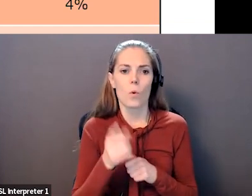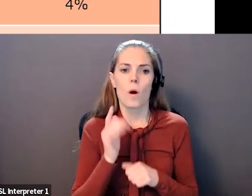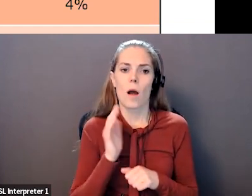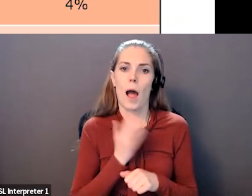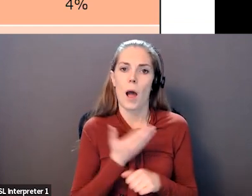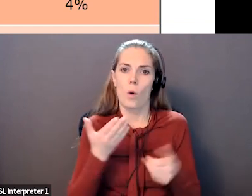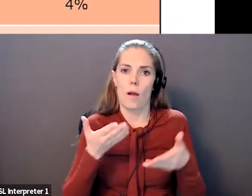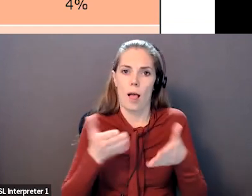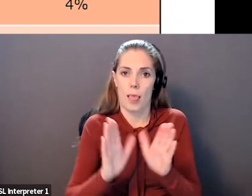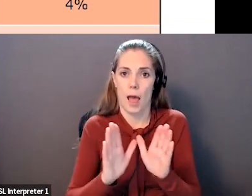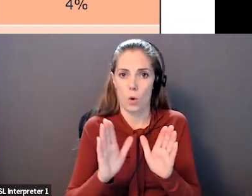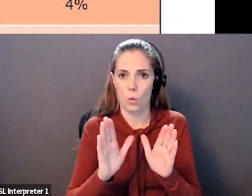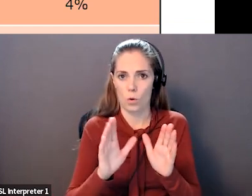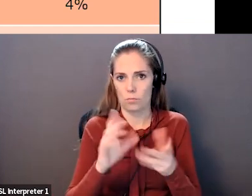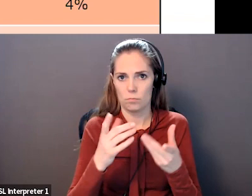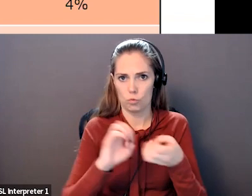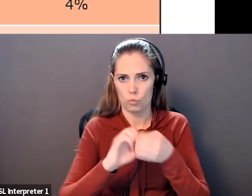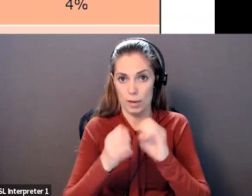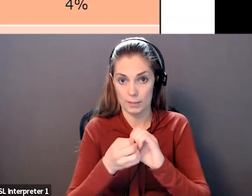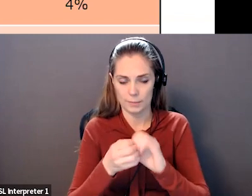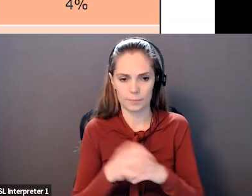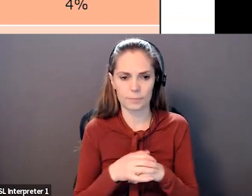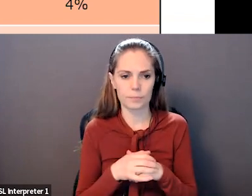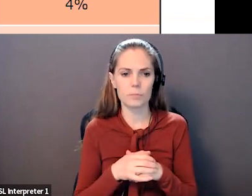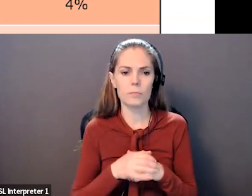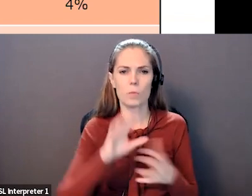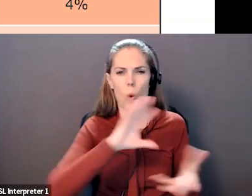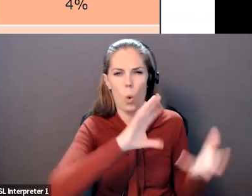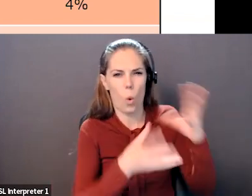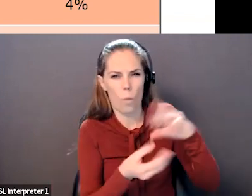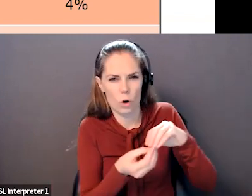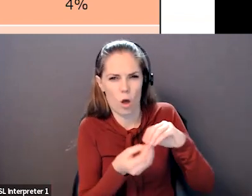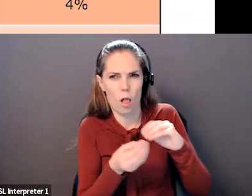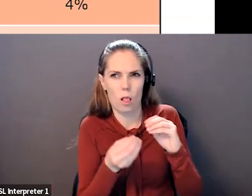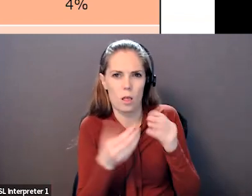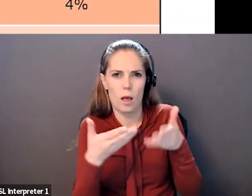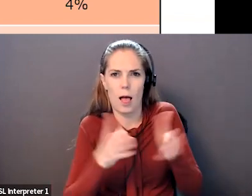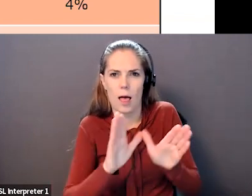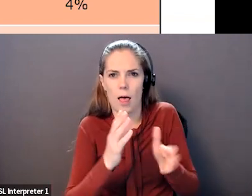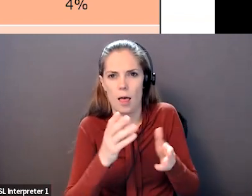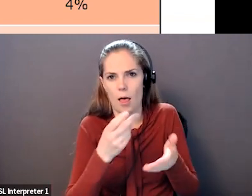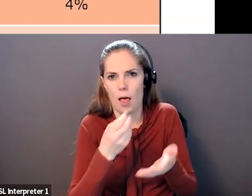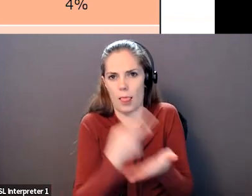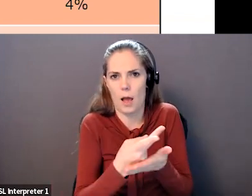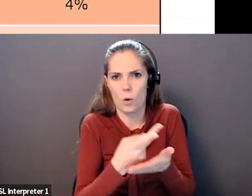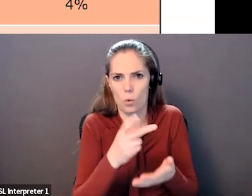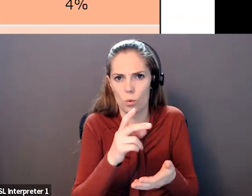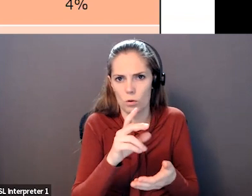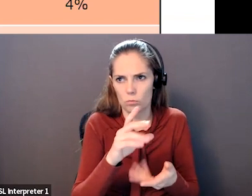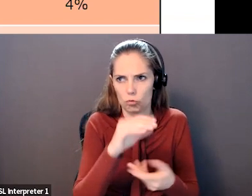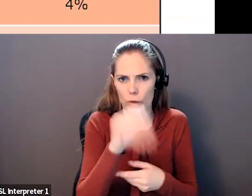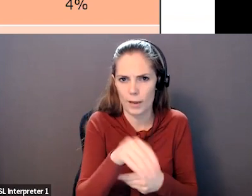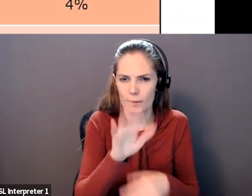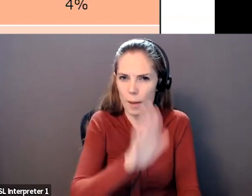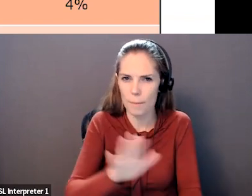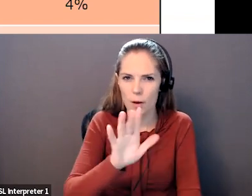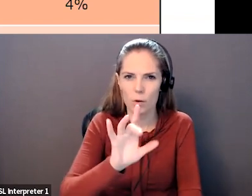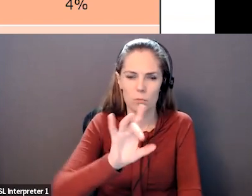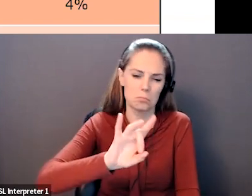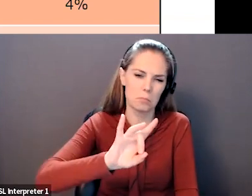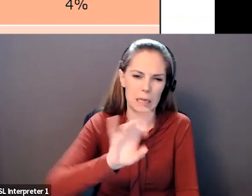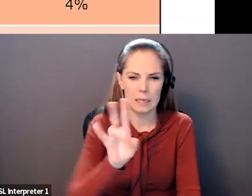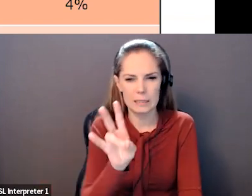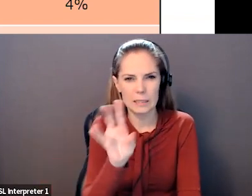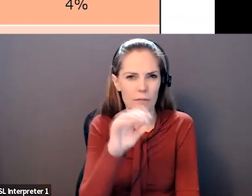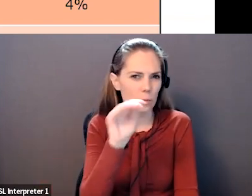allow rate which I didn't go into here just at a respective time is about 87%, 88% and that's when